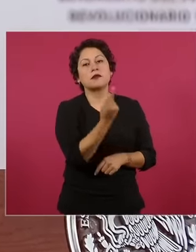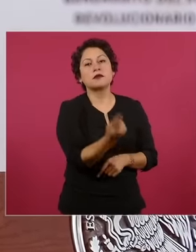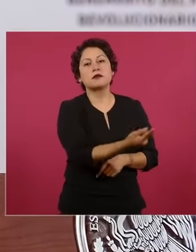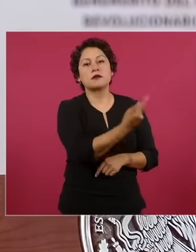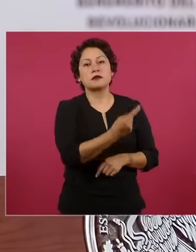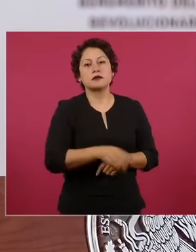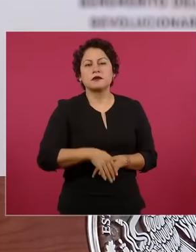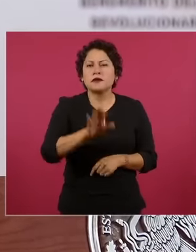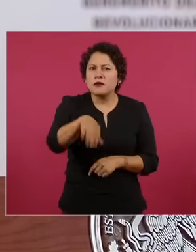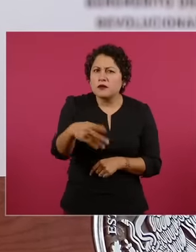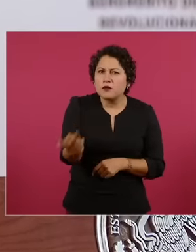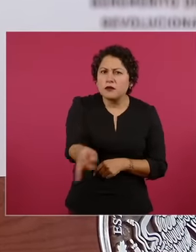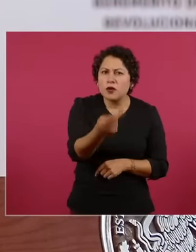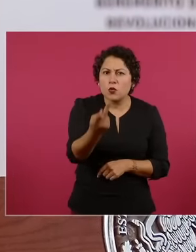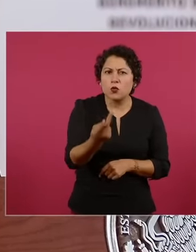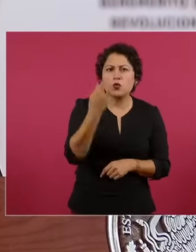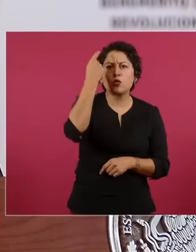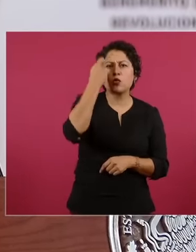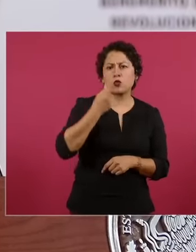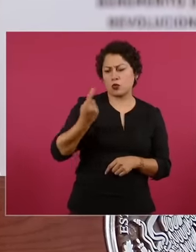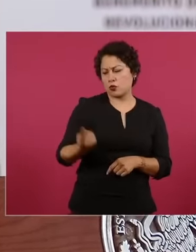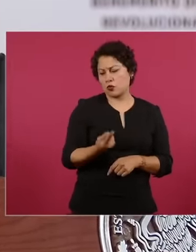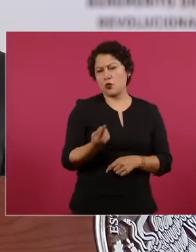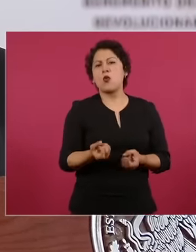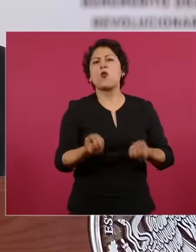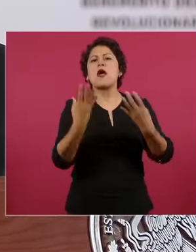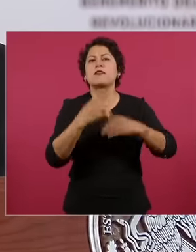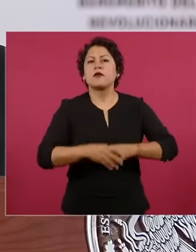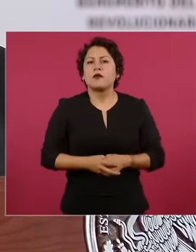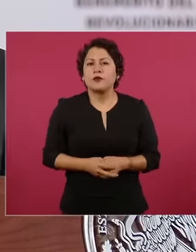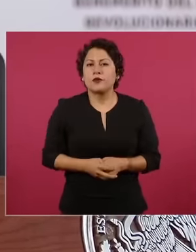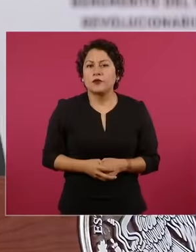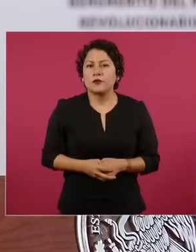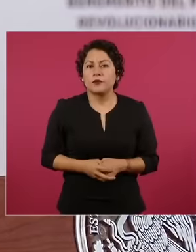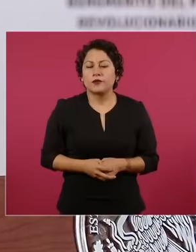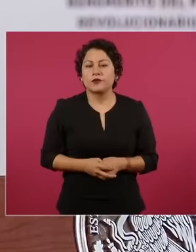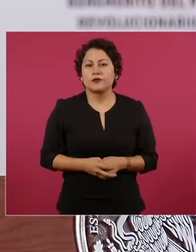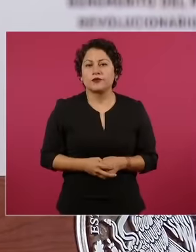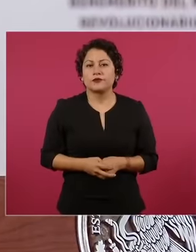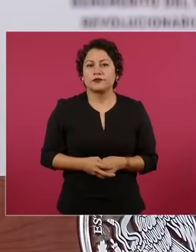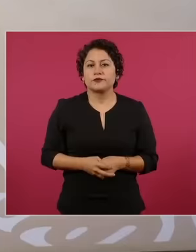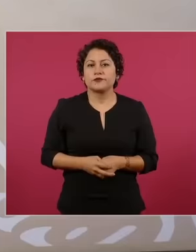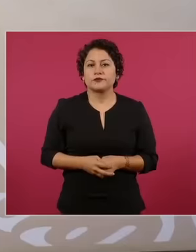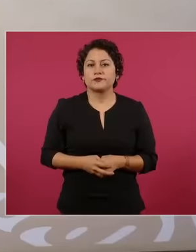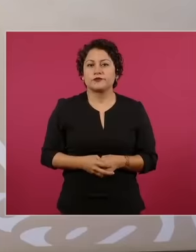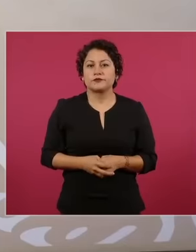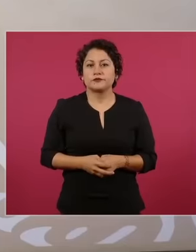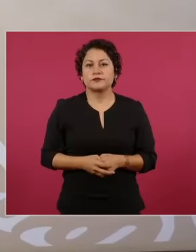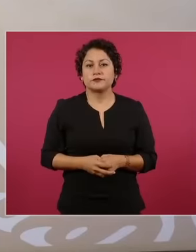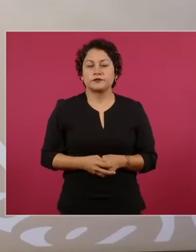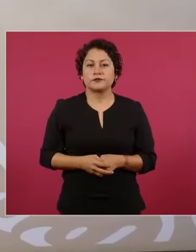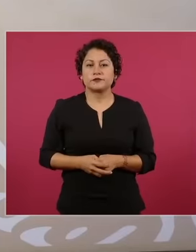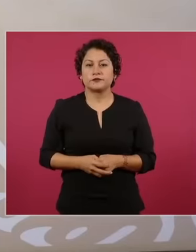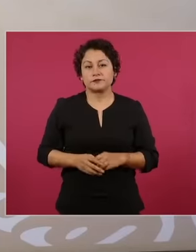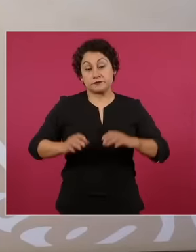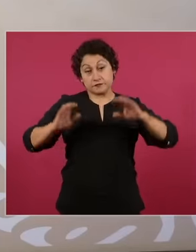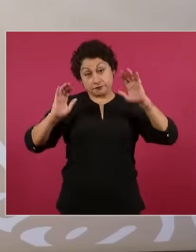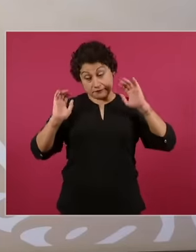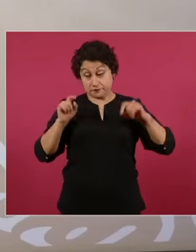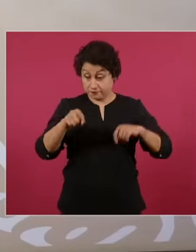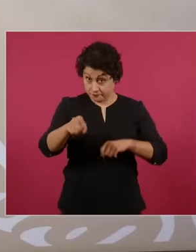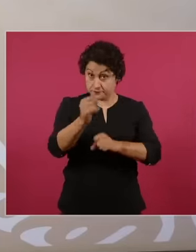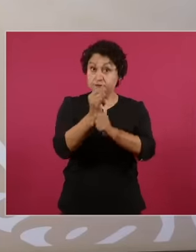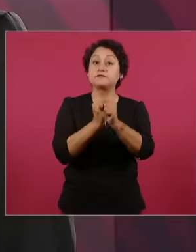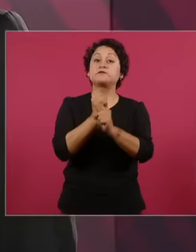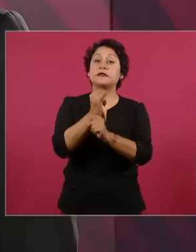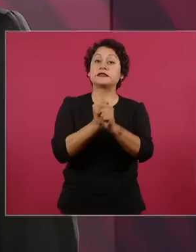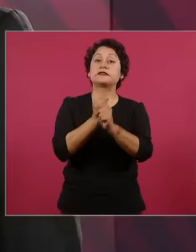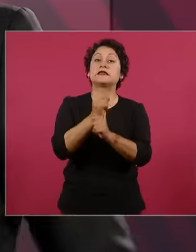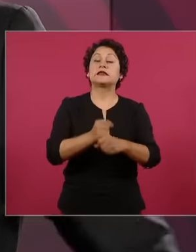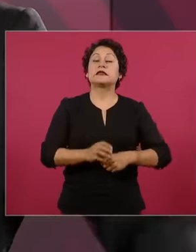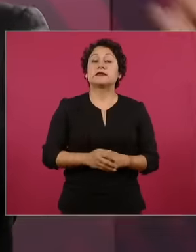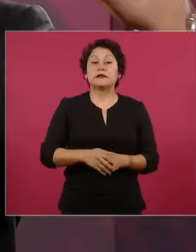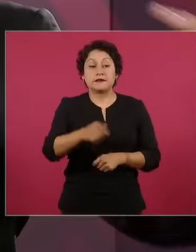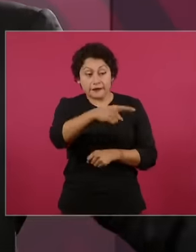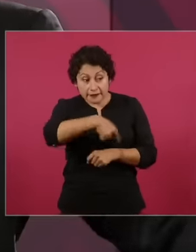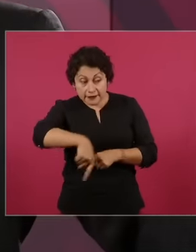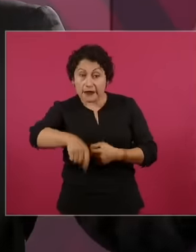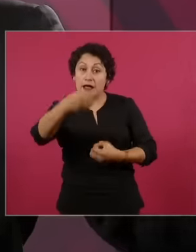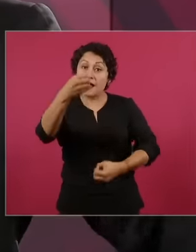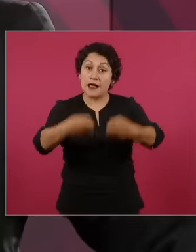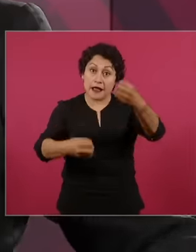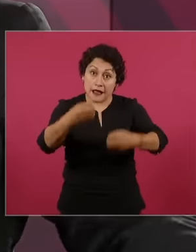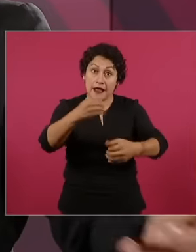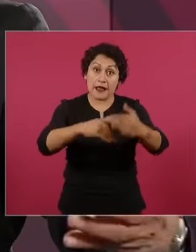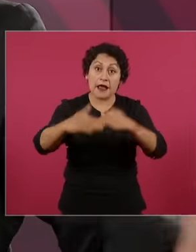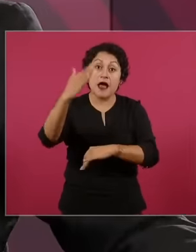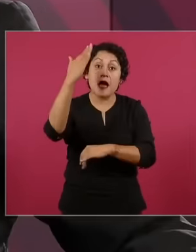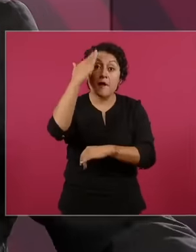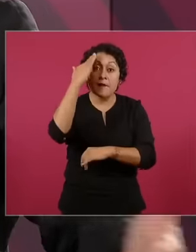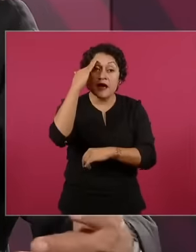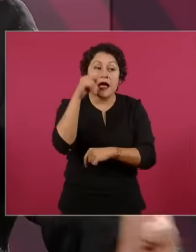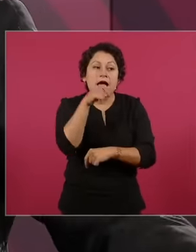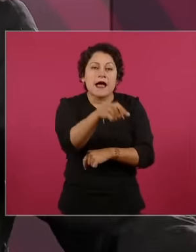life pension, I will also leave it to you to do your homework. Well, here is the